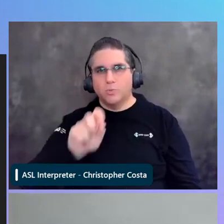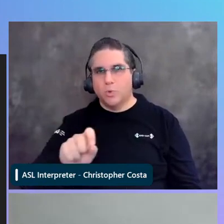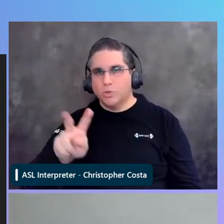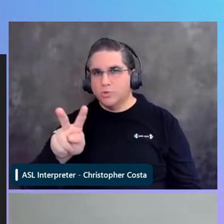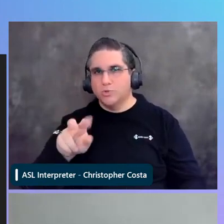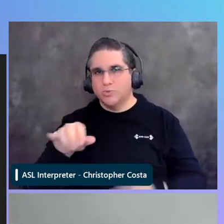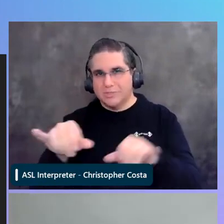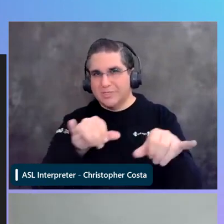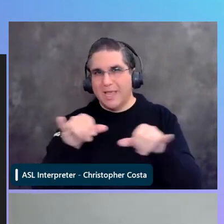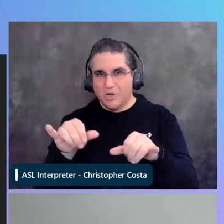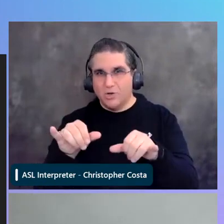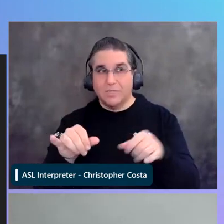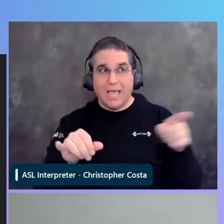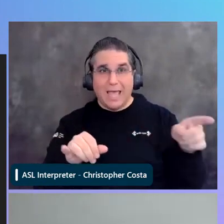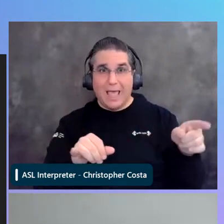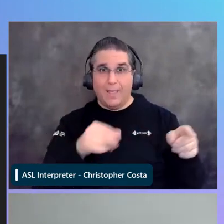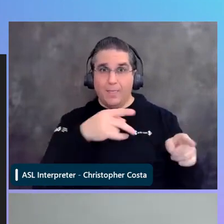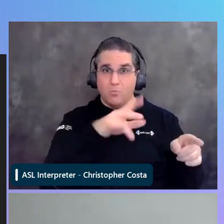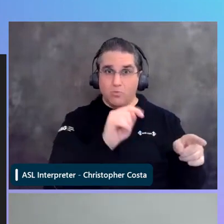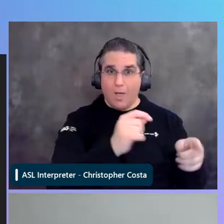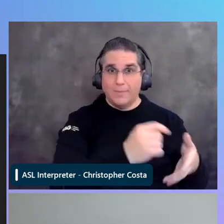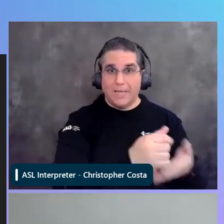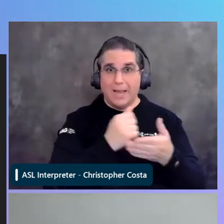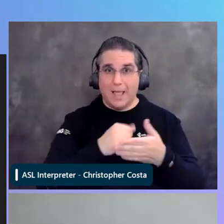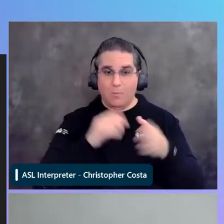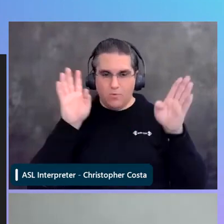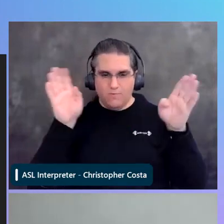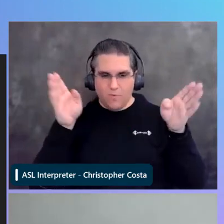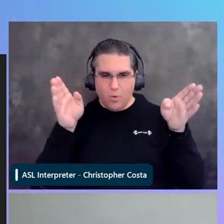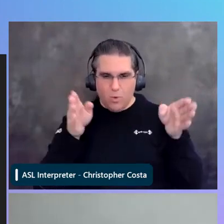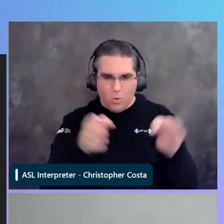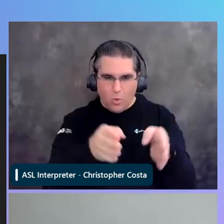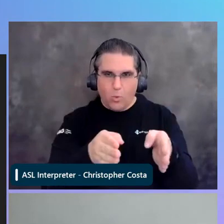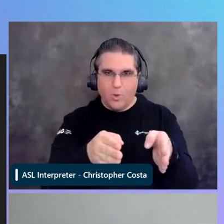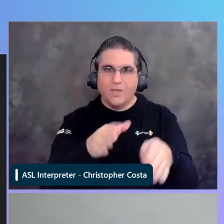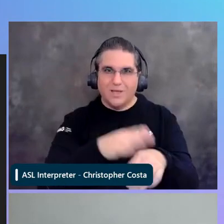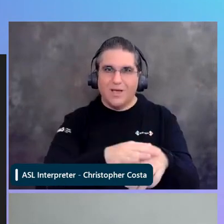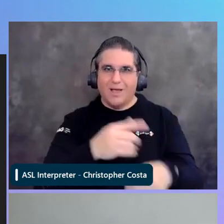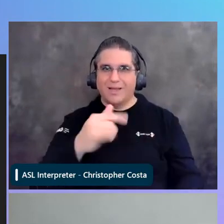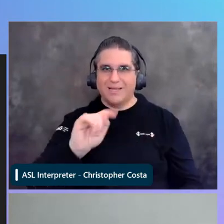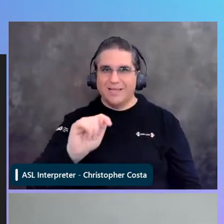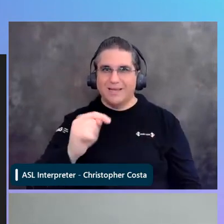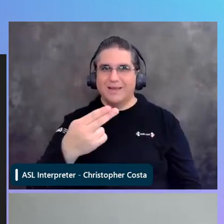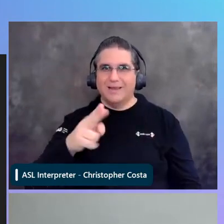assist in narrowing the focus of GitHub copilot. It now knows